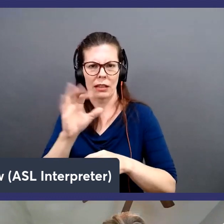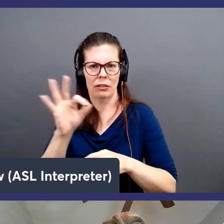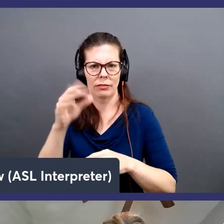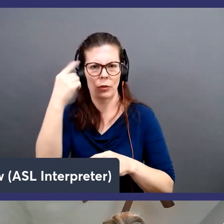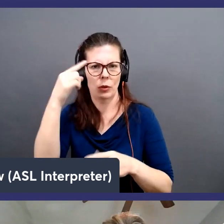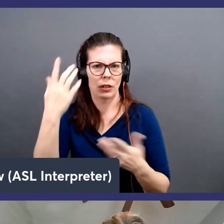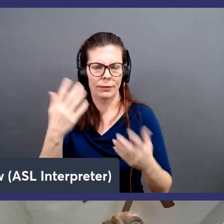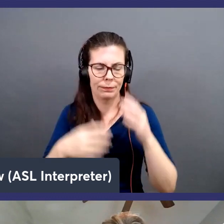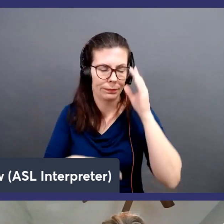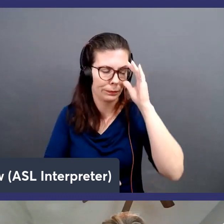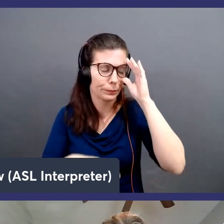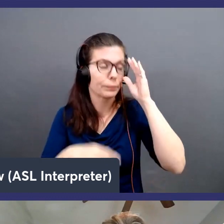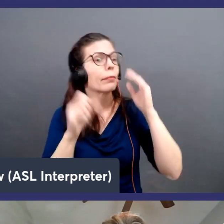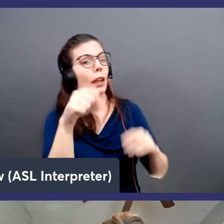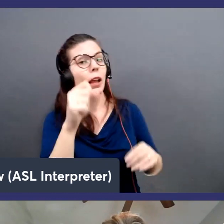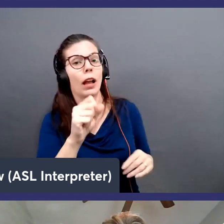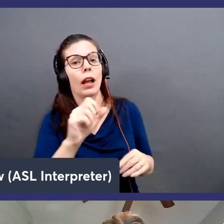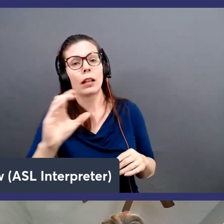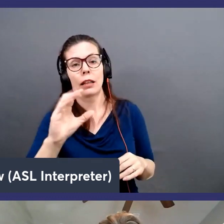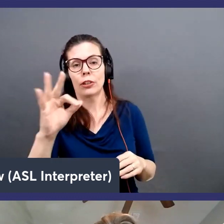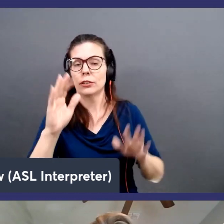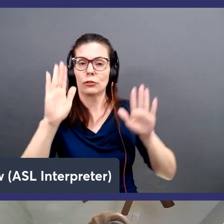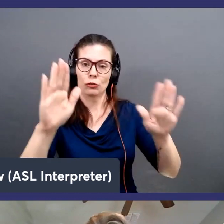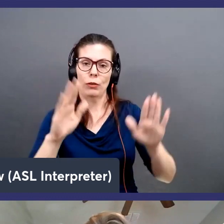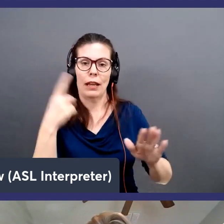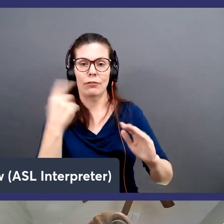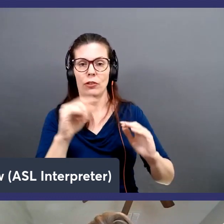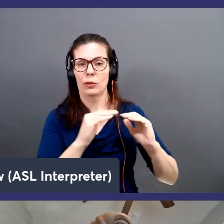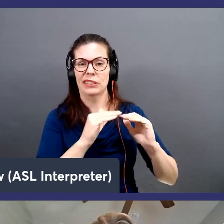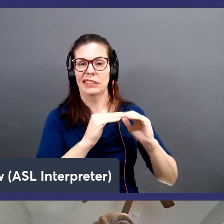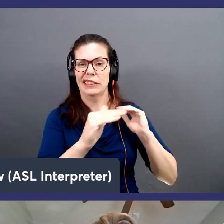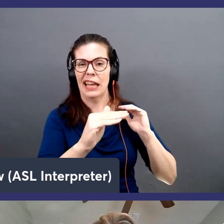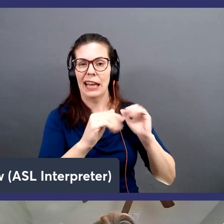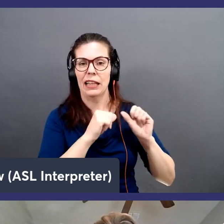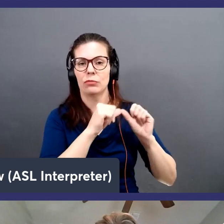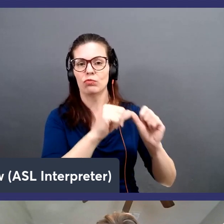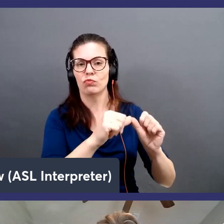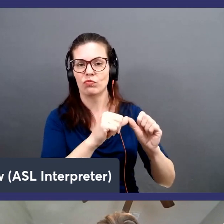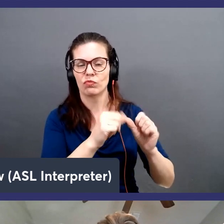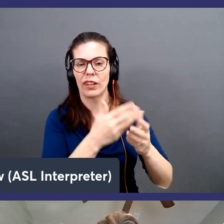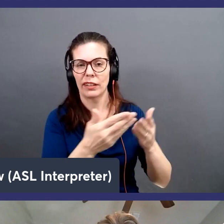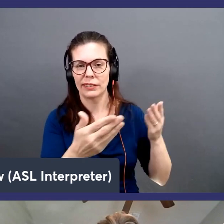Yeah, so CloudFront's great at serving those static assets, right? That's kind of like core, CDN, functionality.